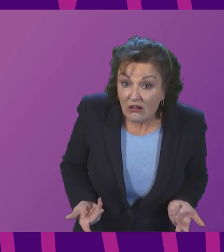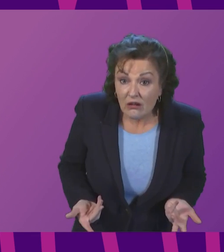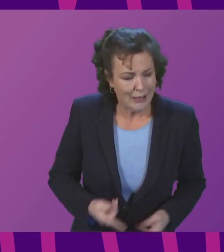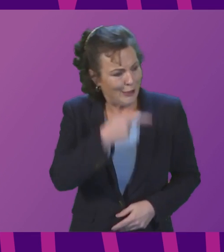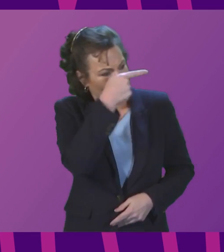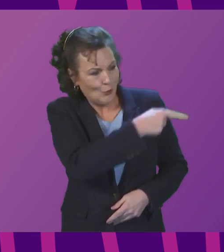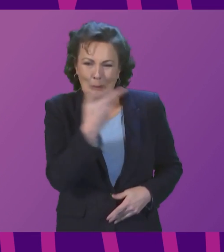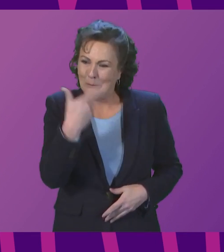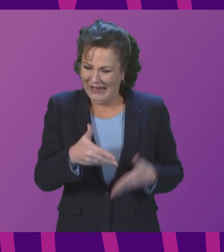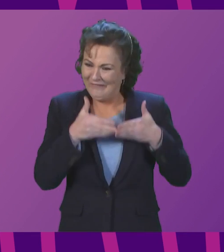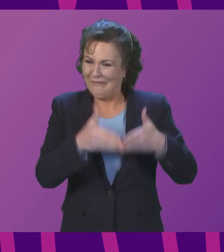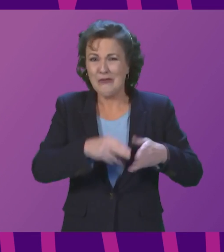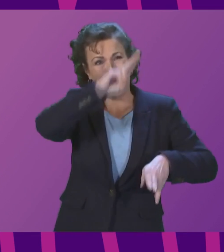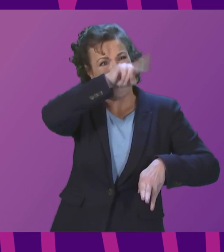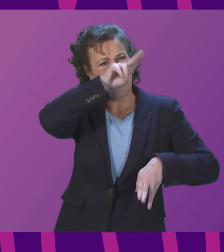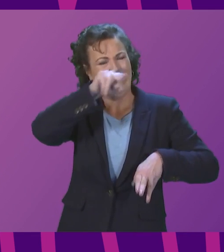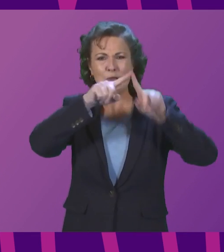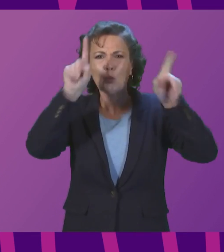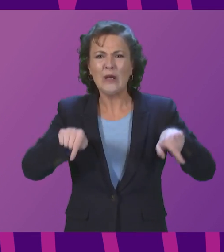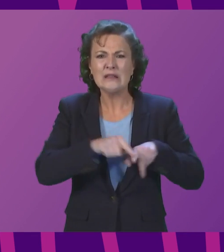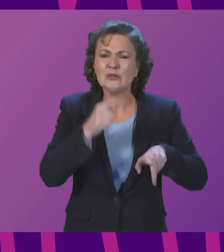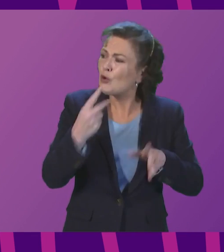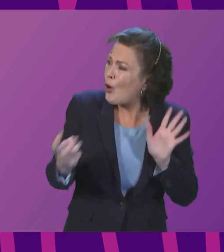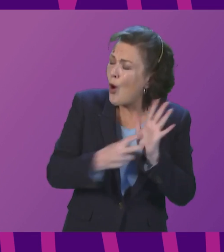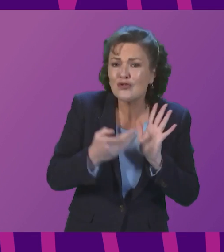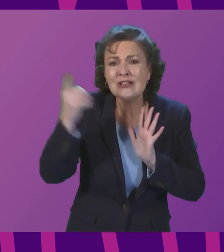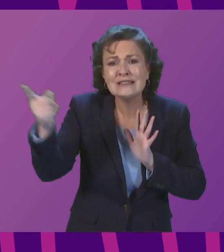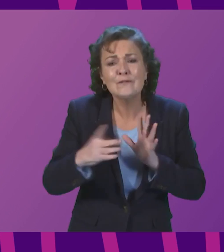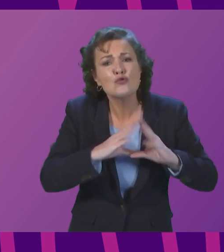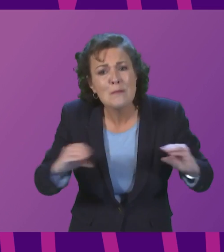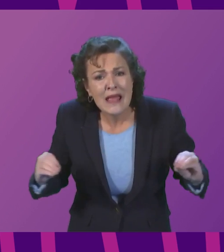sends ferry contracts to Romania instead of Port Glasgow?